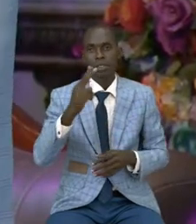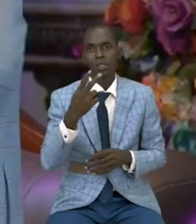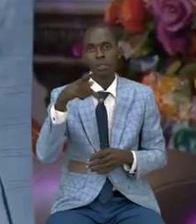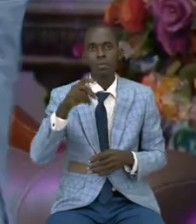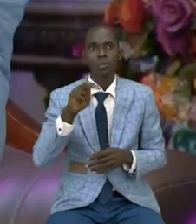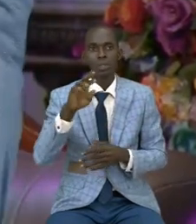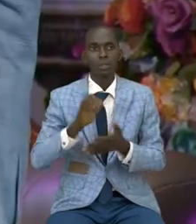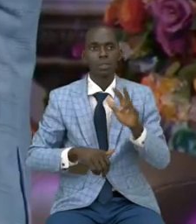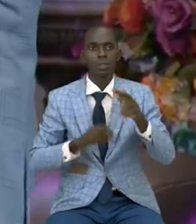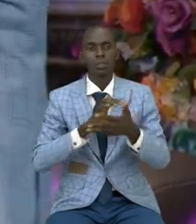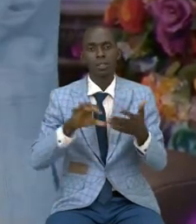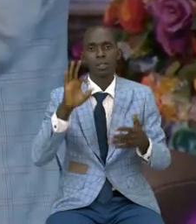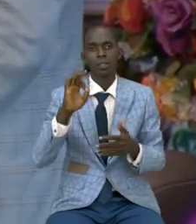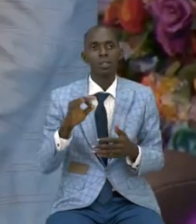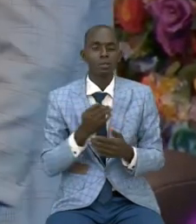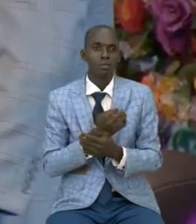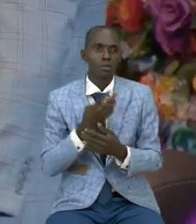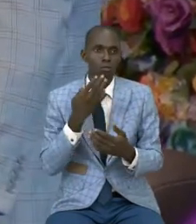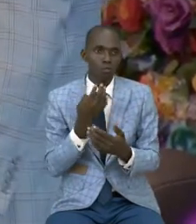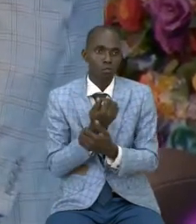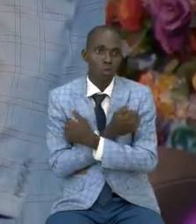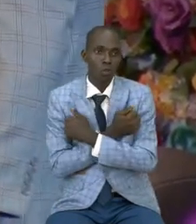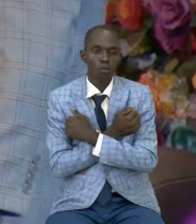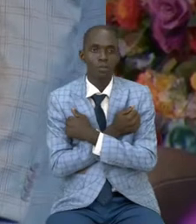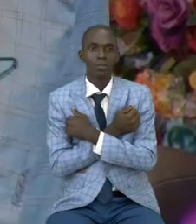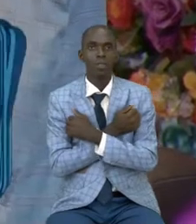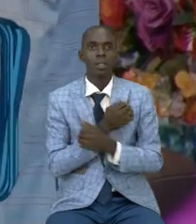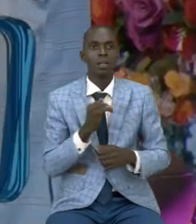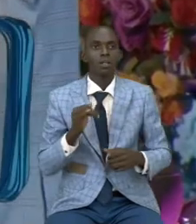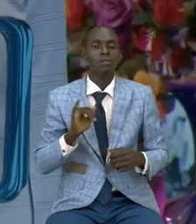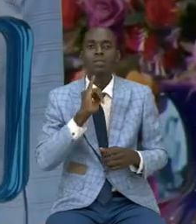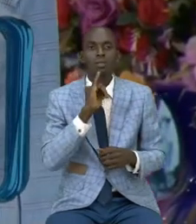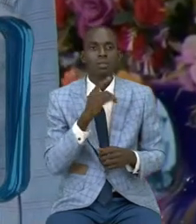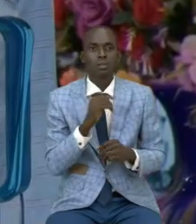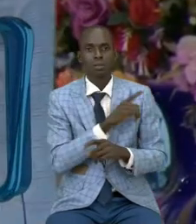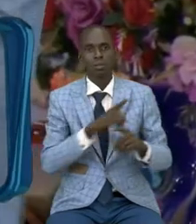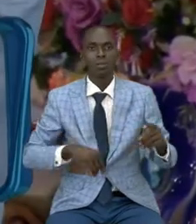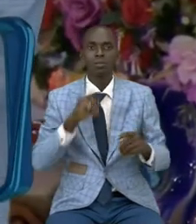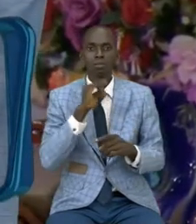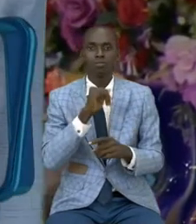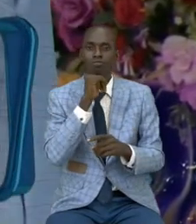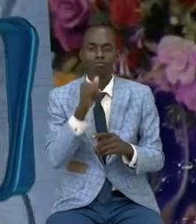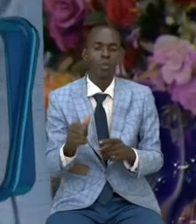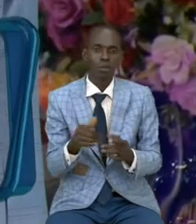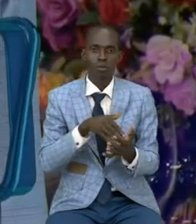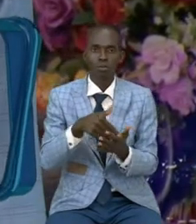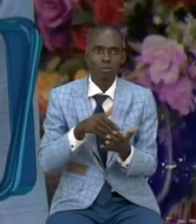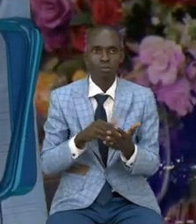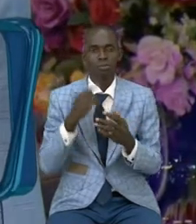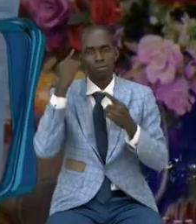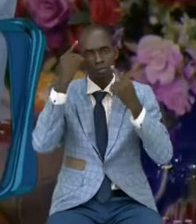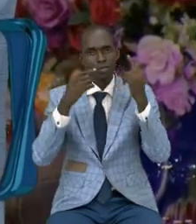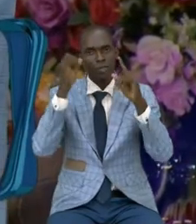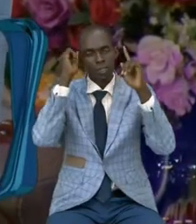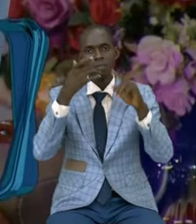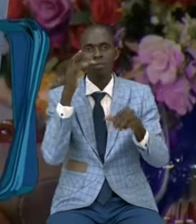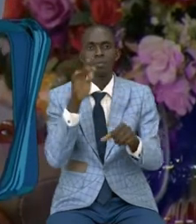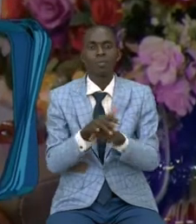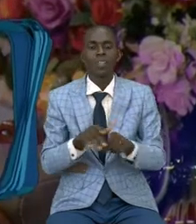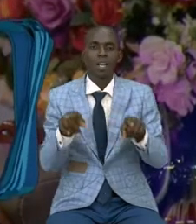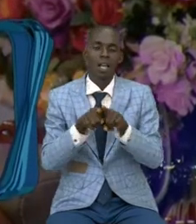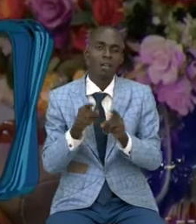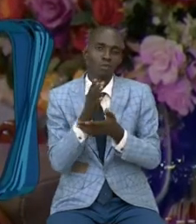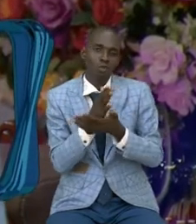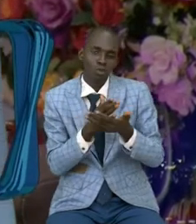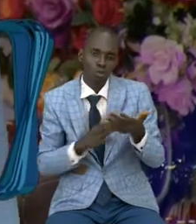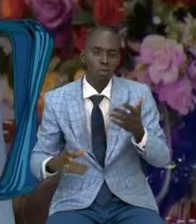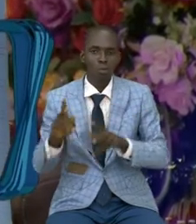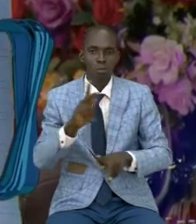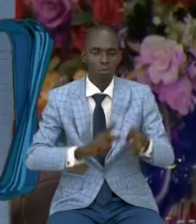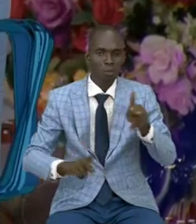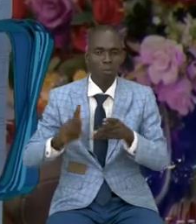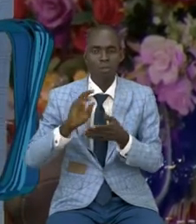not look at this it says the lord is not slack concerning his promise as some men count slackness